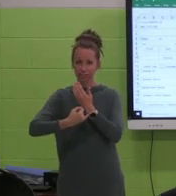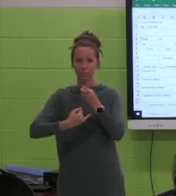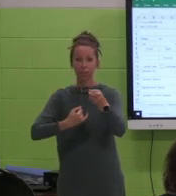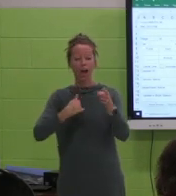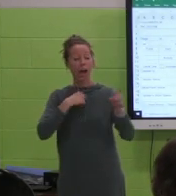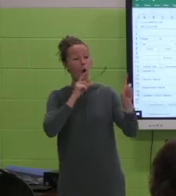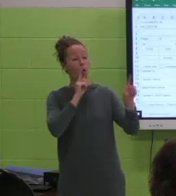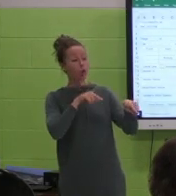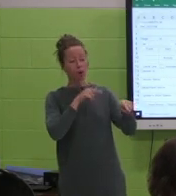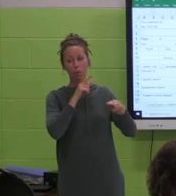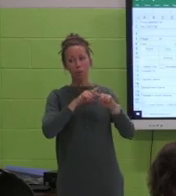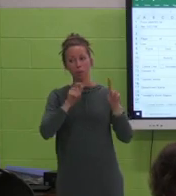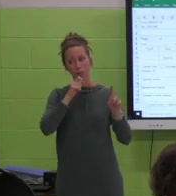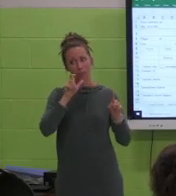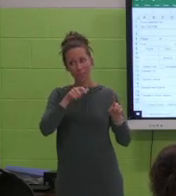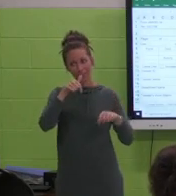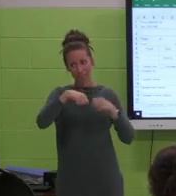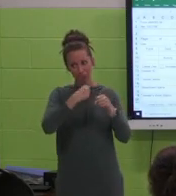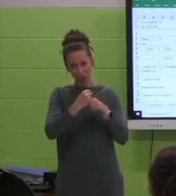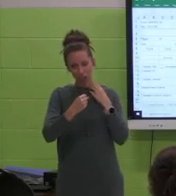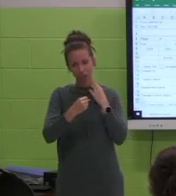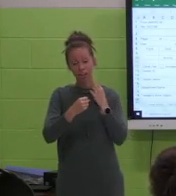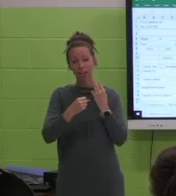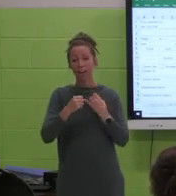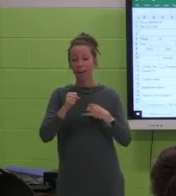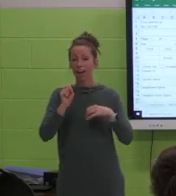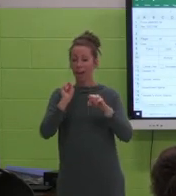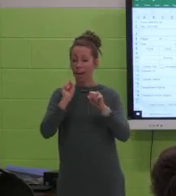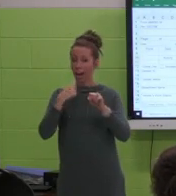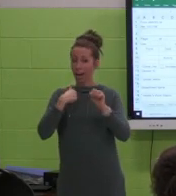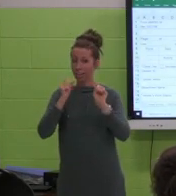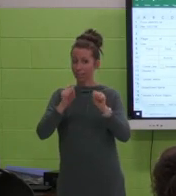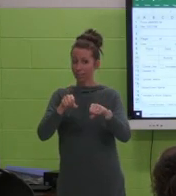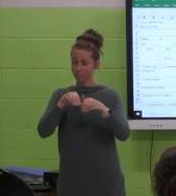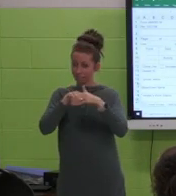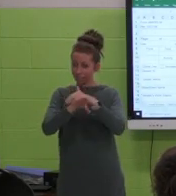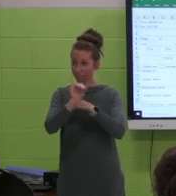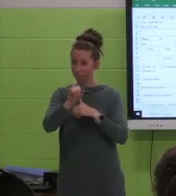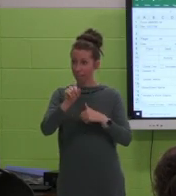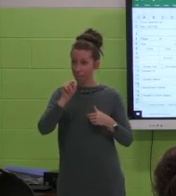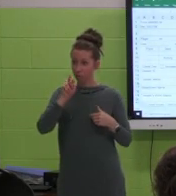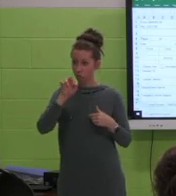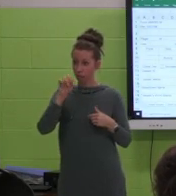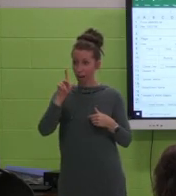this year so I need to can I just go into that tracker and cancel that is that the